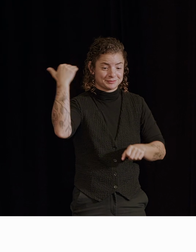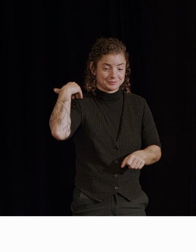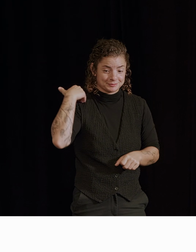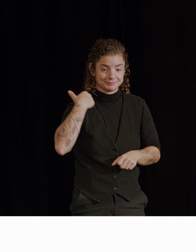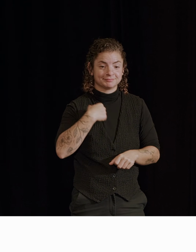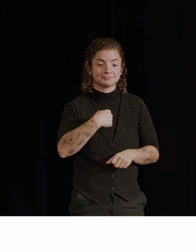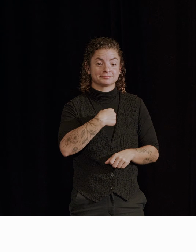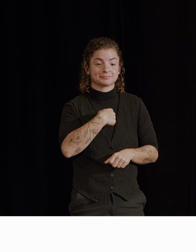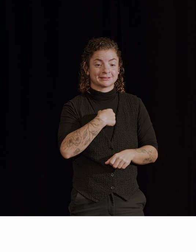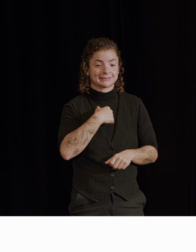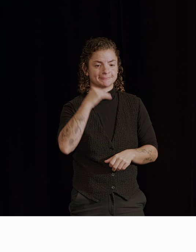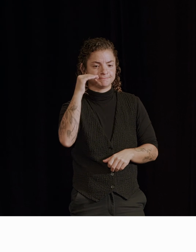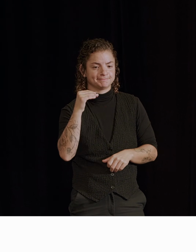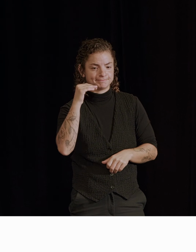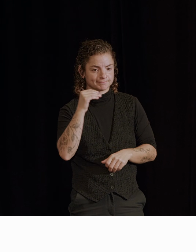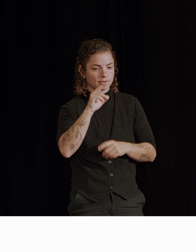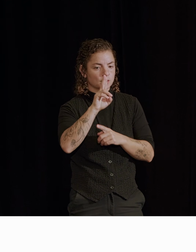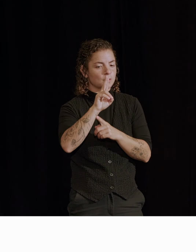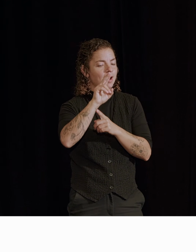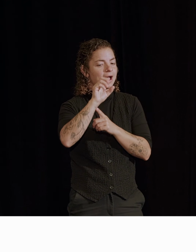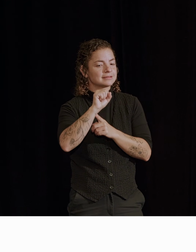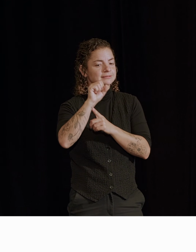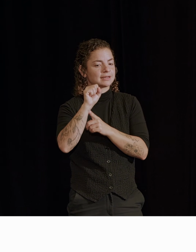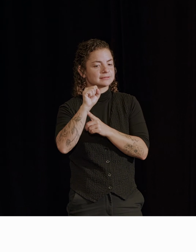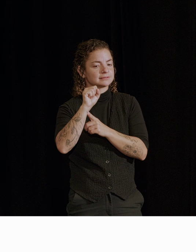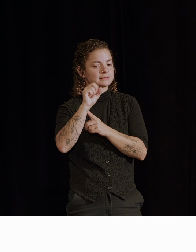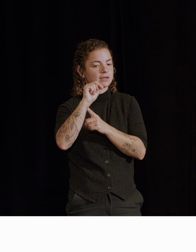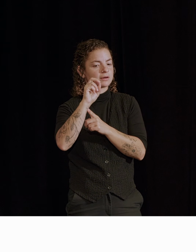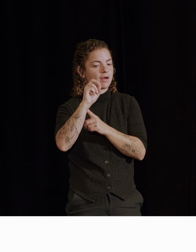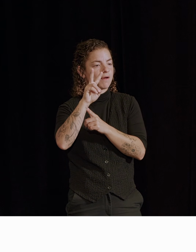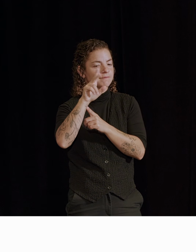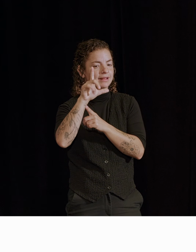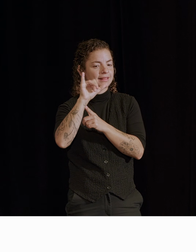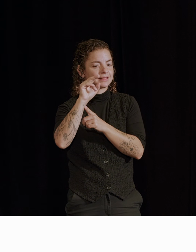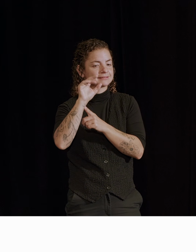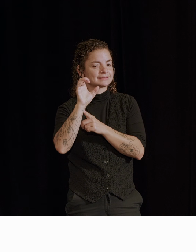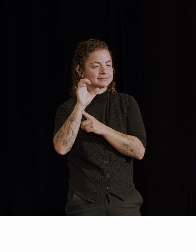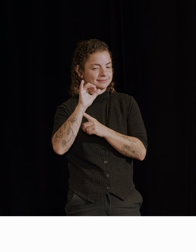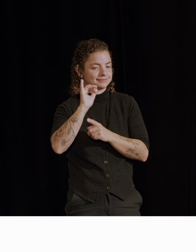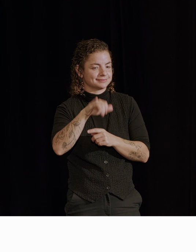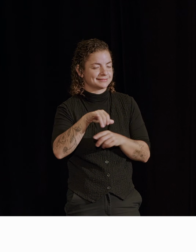USS Nautilus with my mom. It's a US Naval submarine turned into a museum.